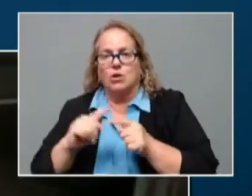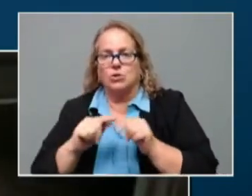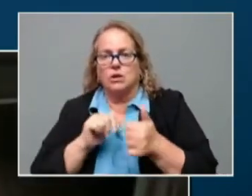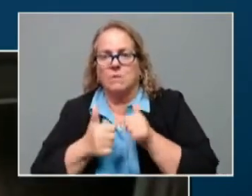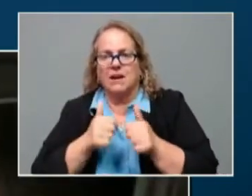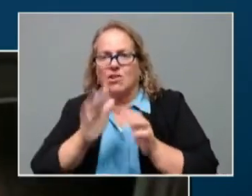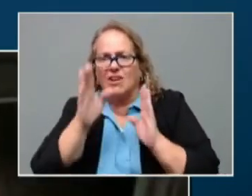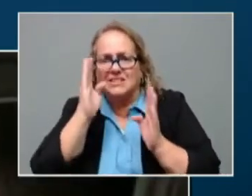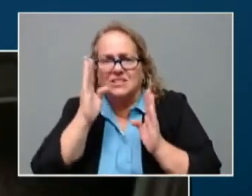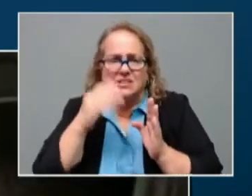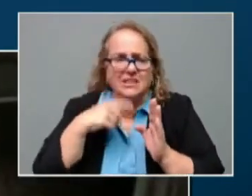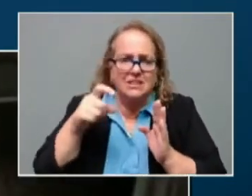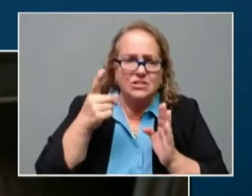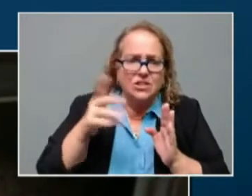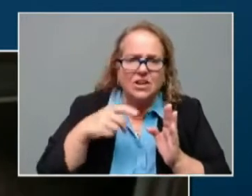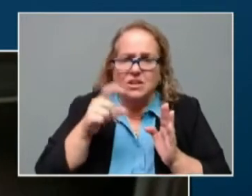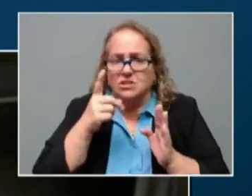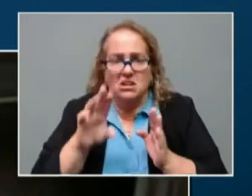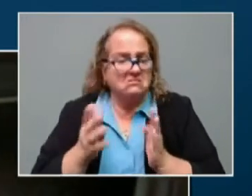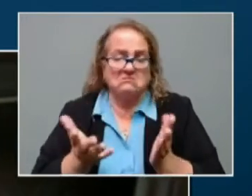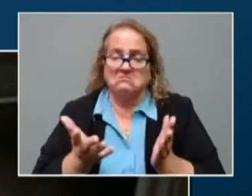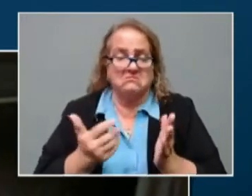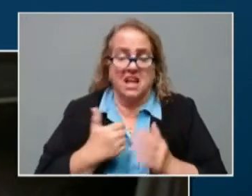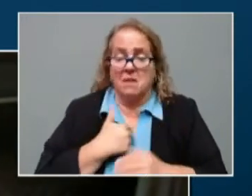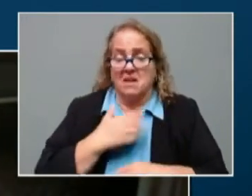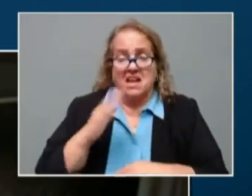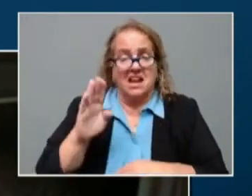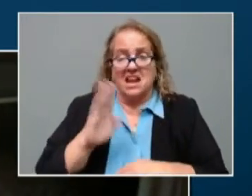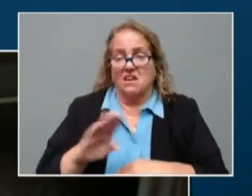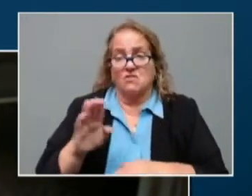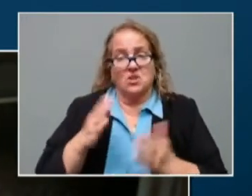here more than 10 minutes. You literally drive up, drive through and